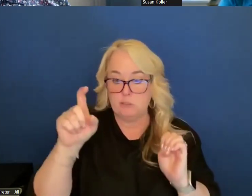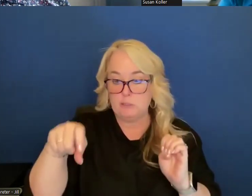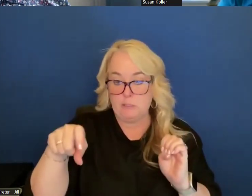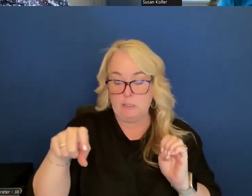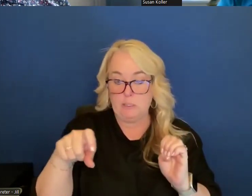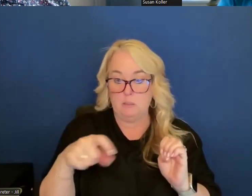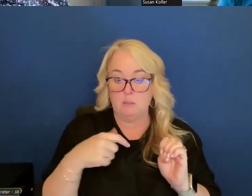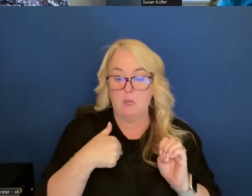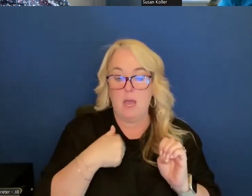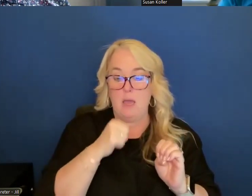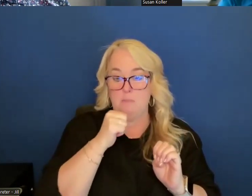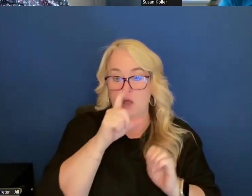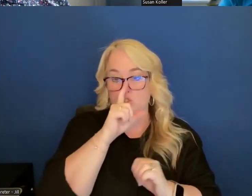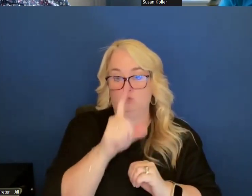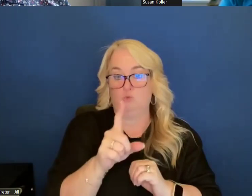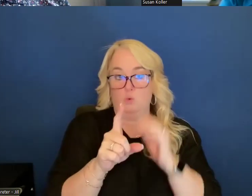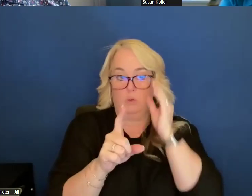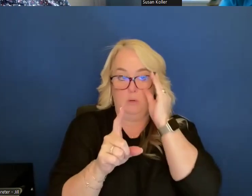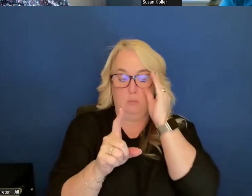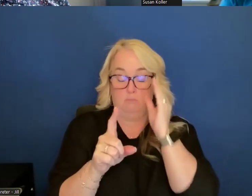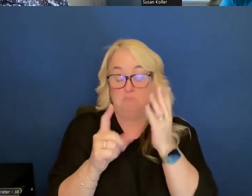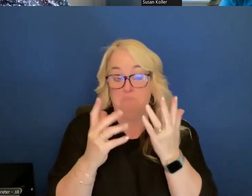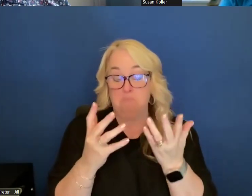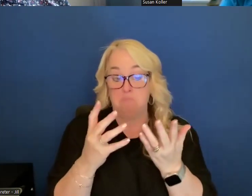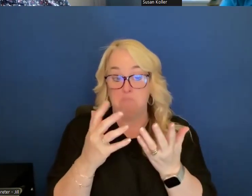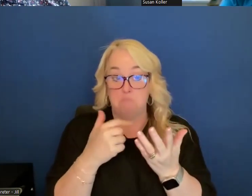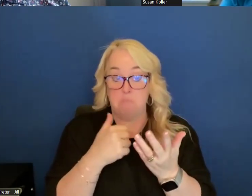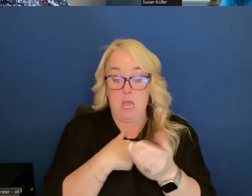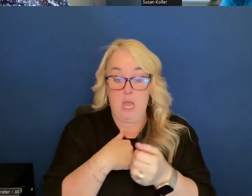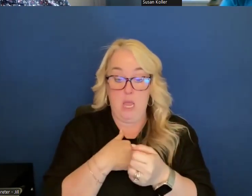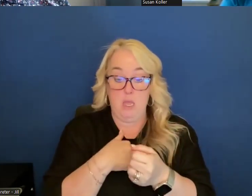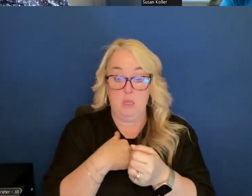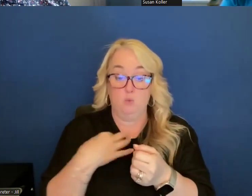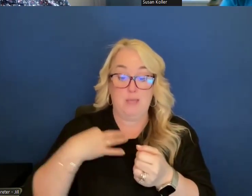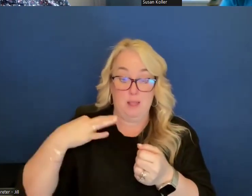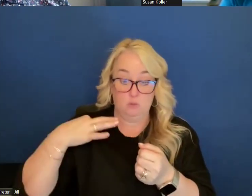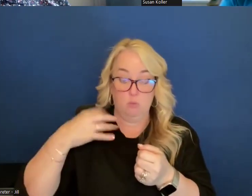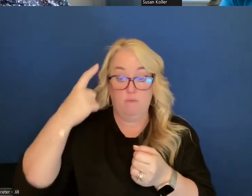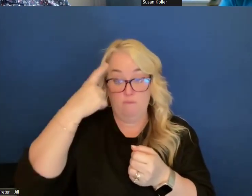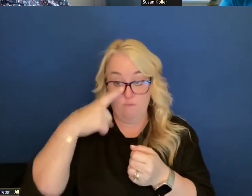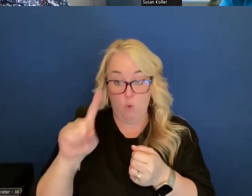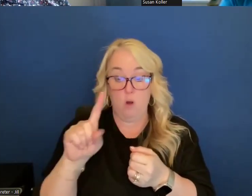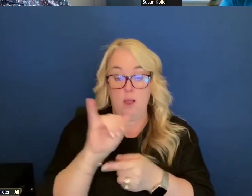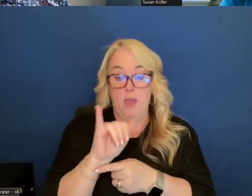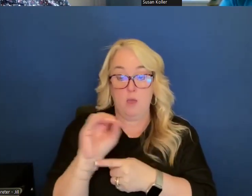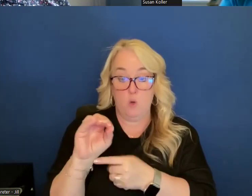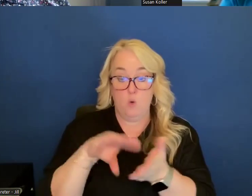sure, even though I was always eligible for the IO waiver, I